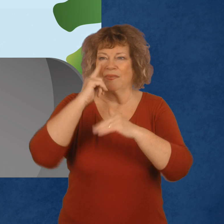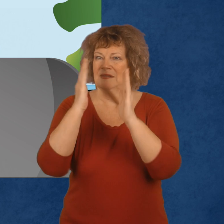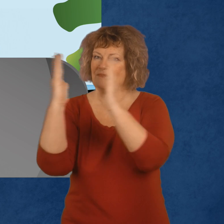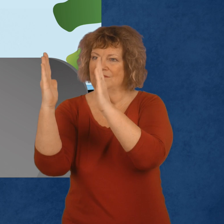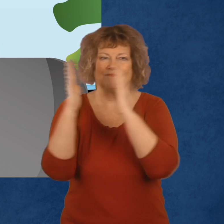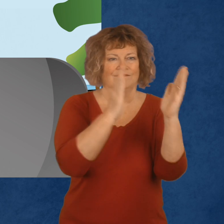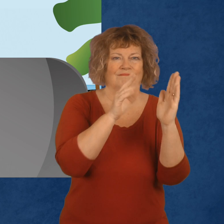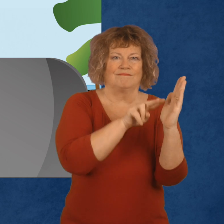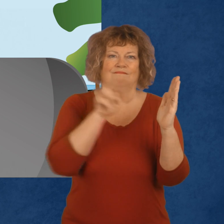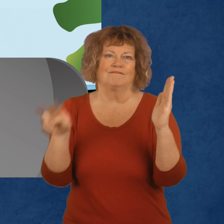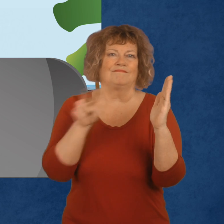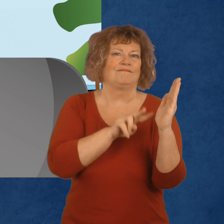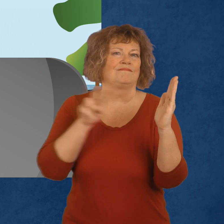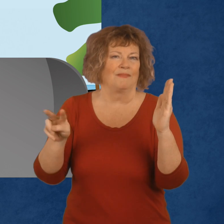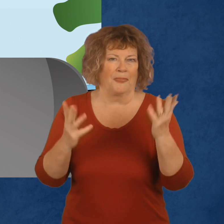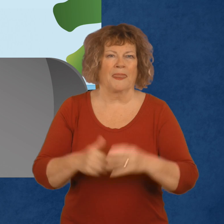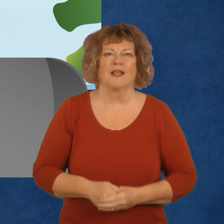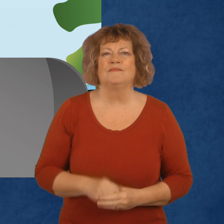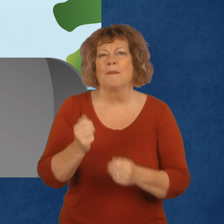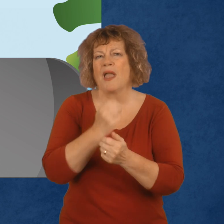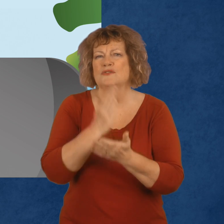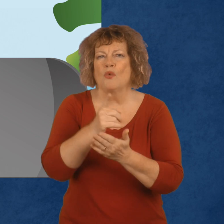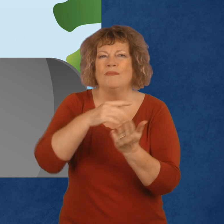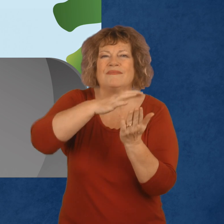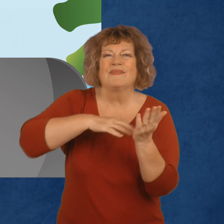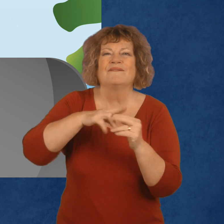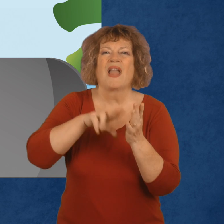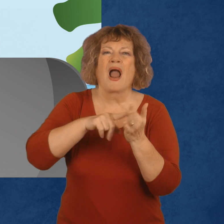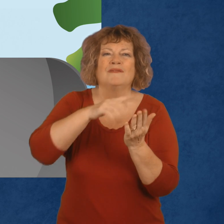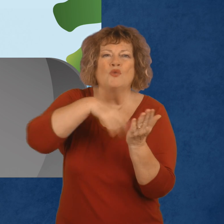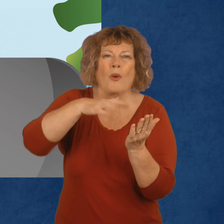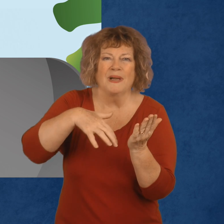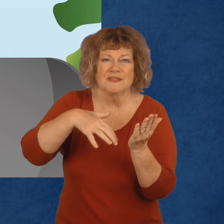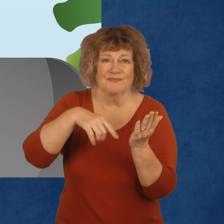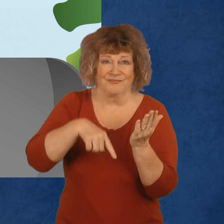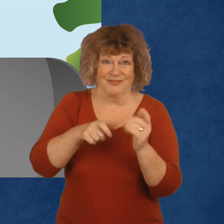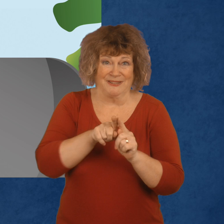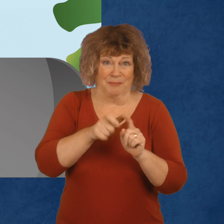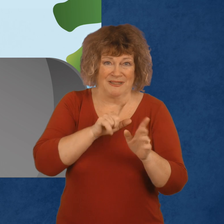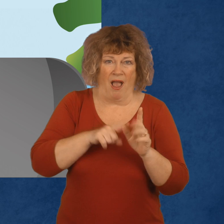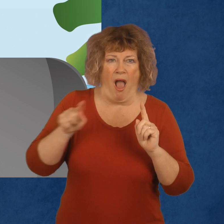Make sure that you have the file of documents with you on the day as other people will refer to it during your hearing.